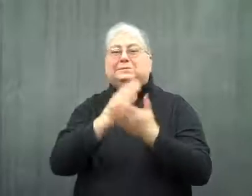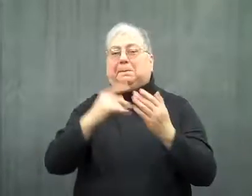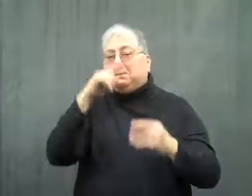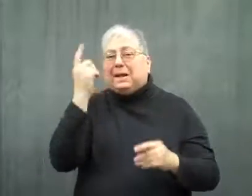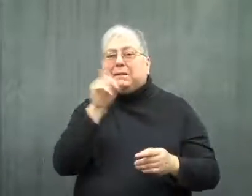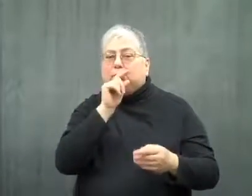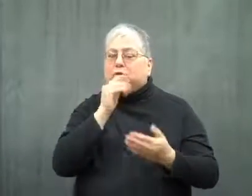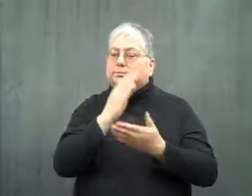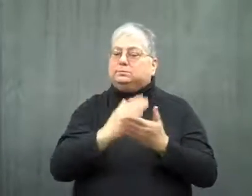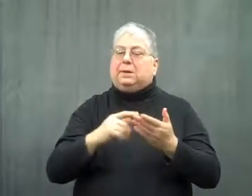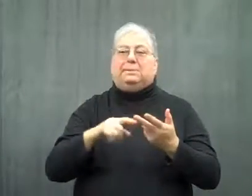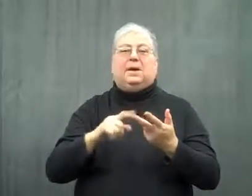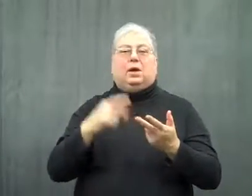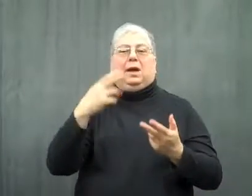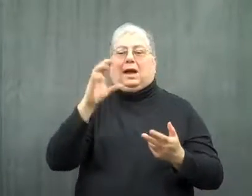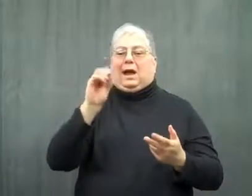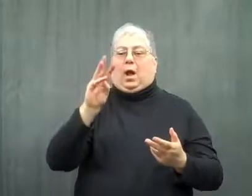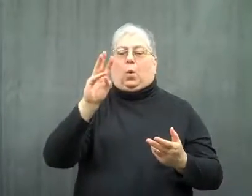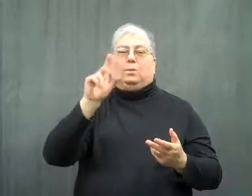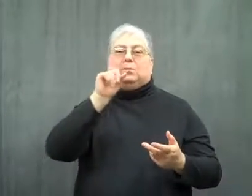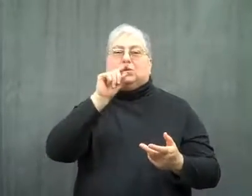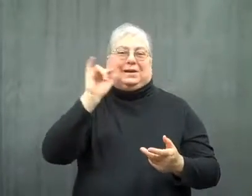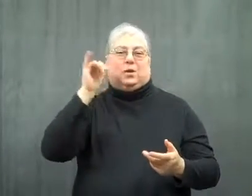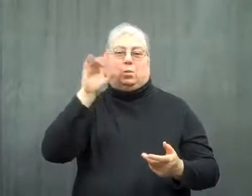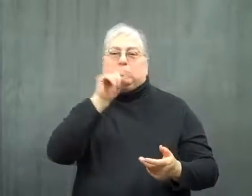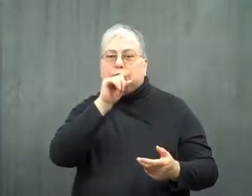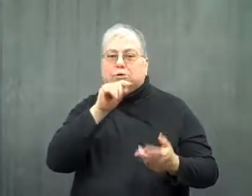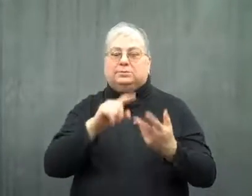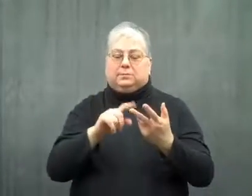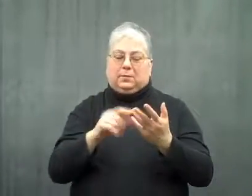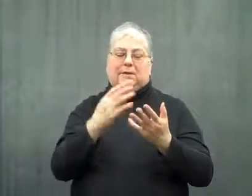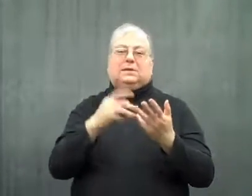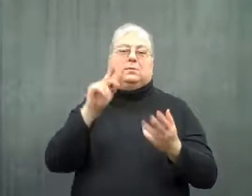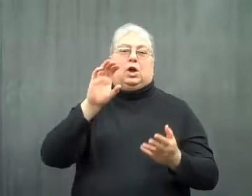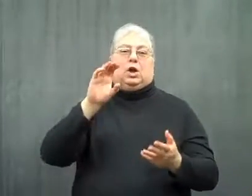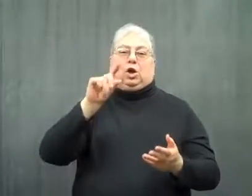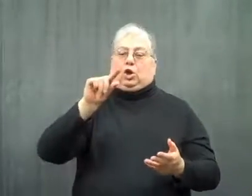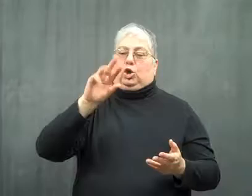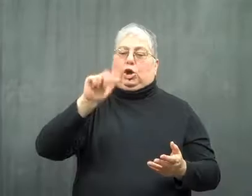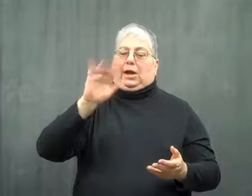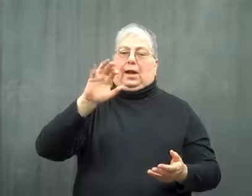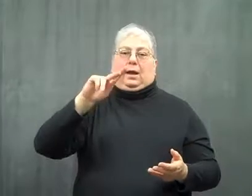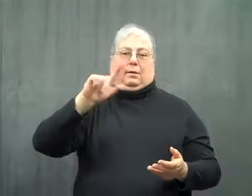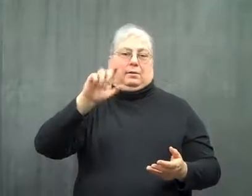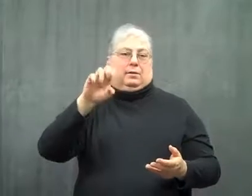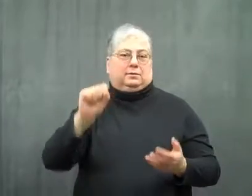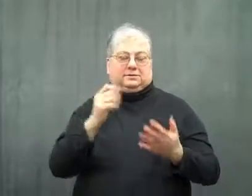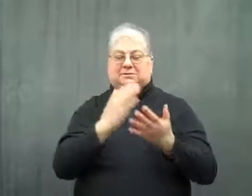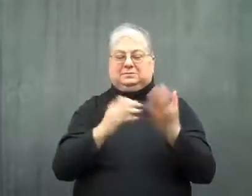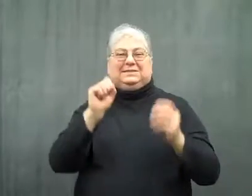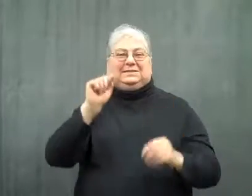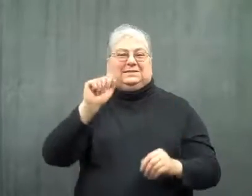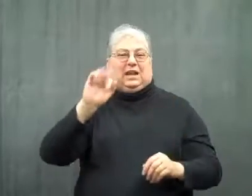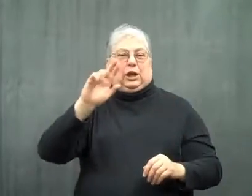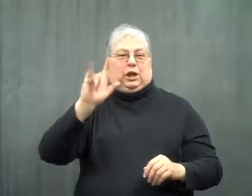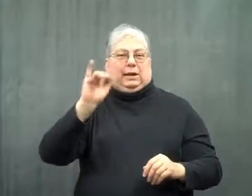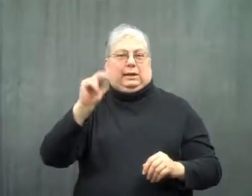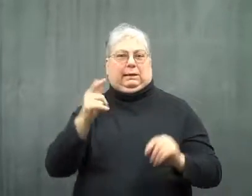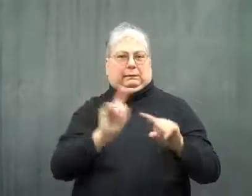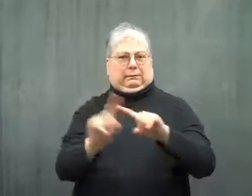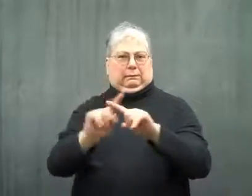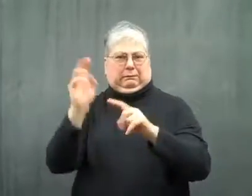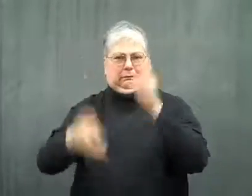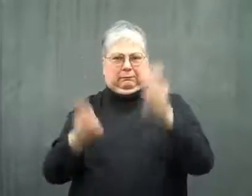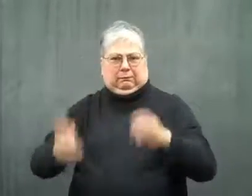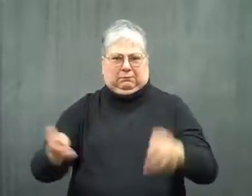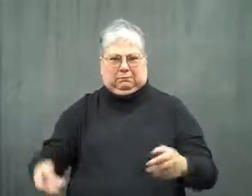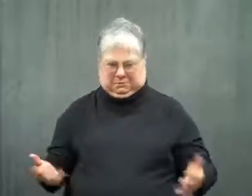Some were blackbirds, cowbirds, grackles and starlings.